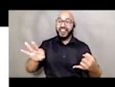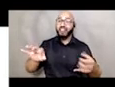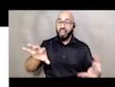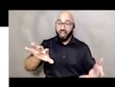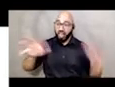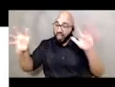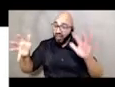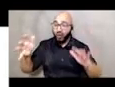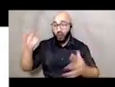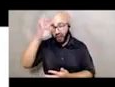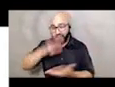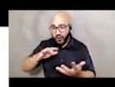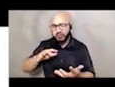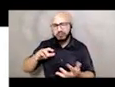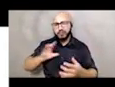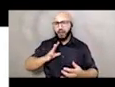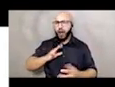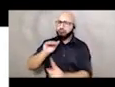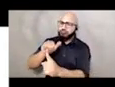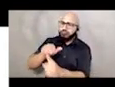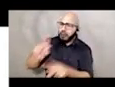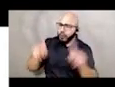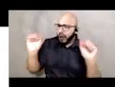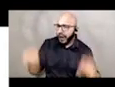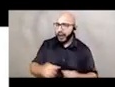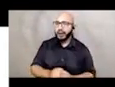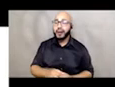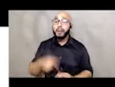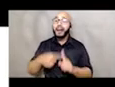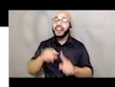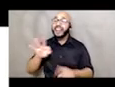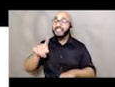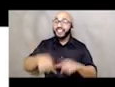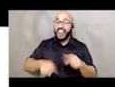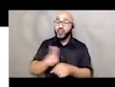Also, if you're not able to use the video Zoom, seek alternative options.